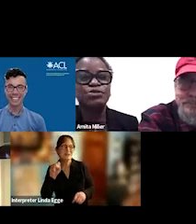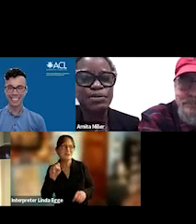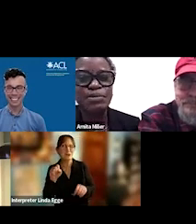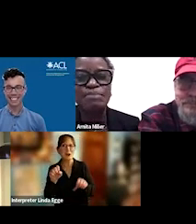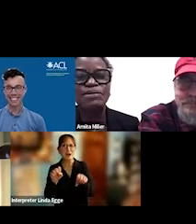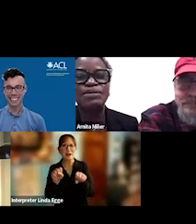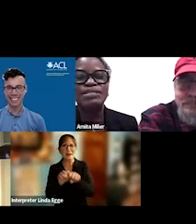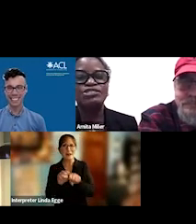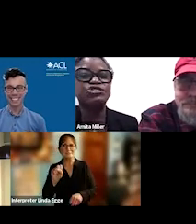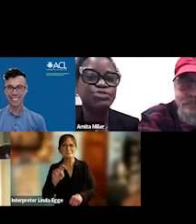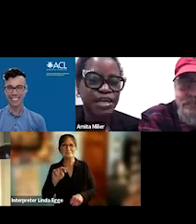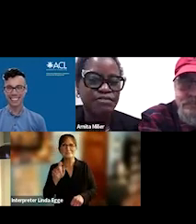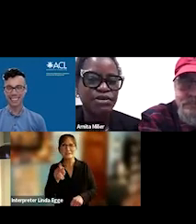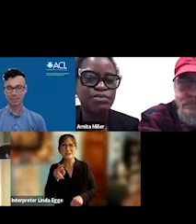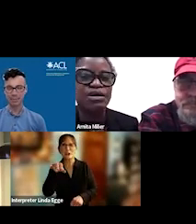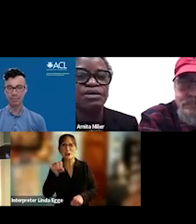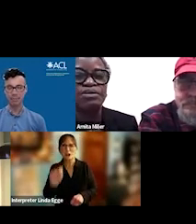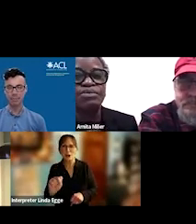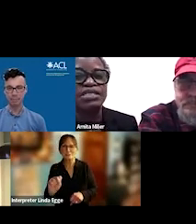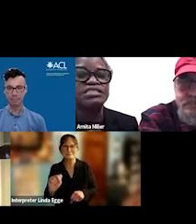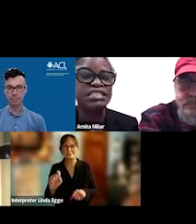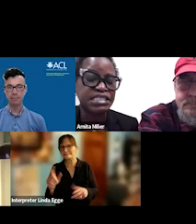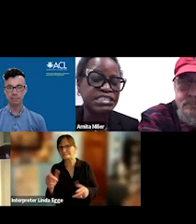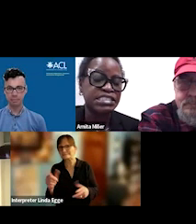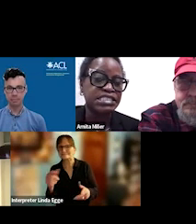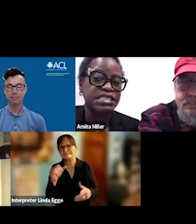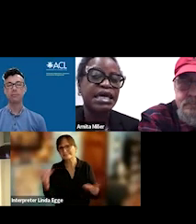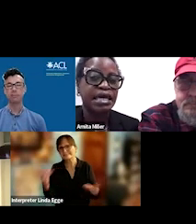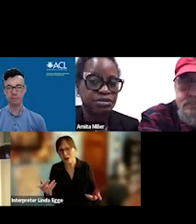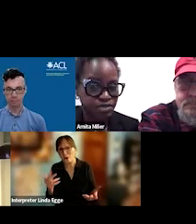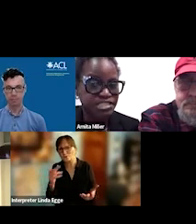to remember to treat everyone with dignity and respect.